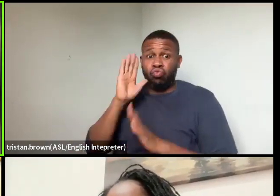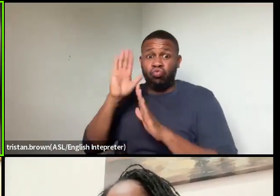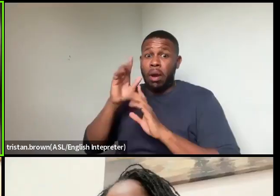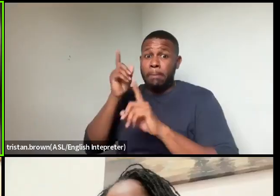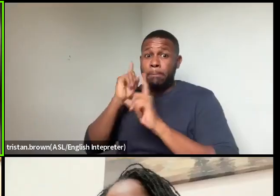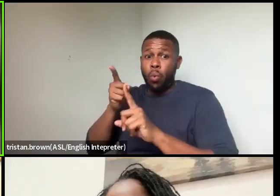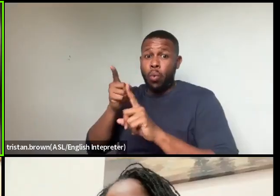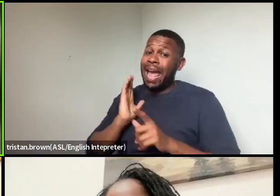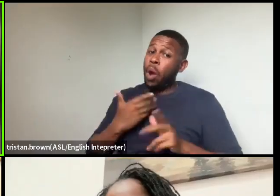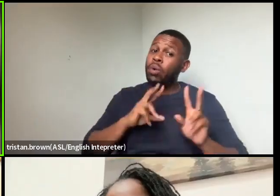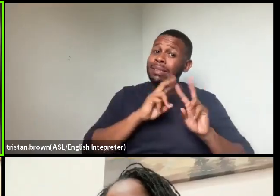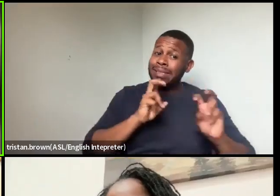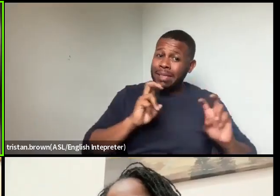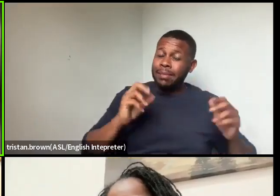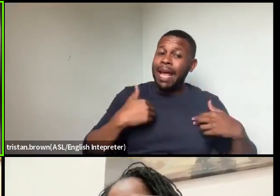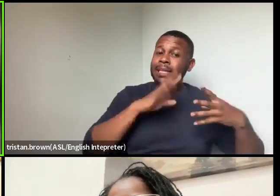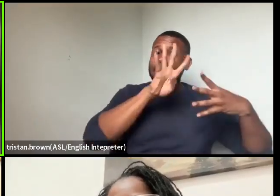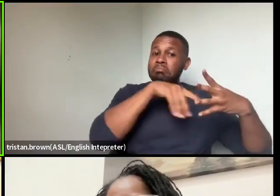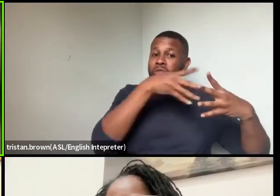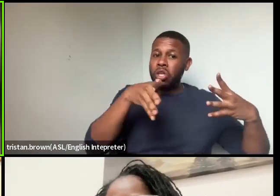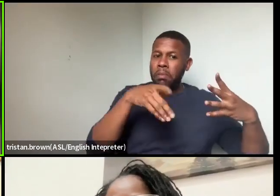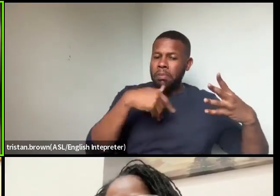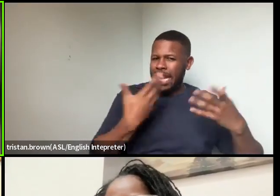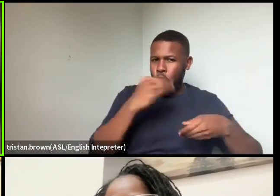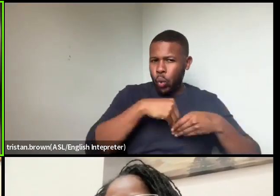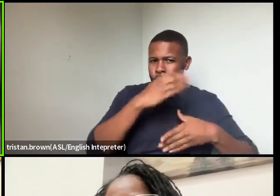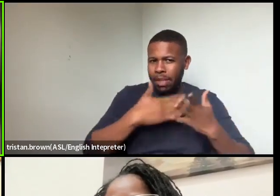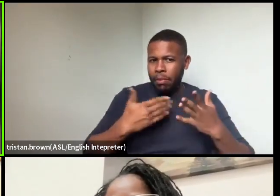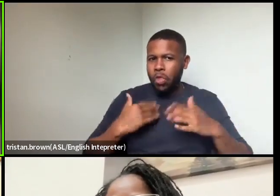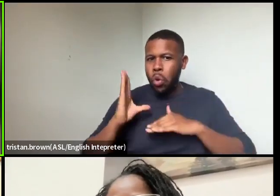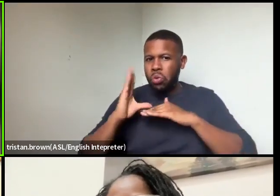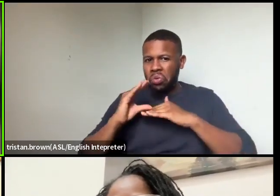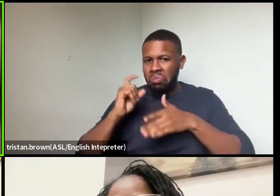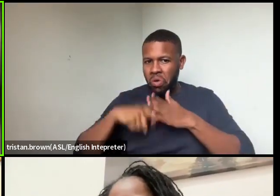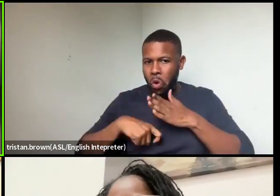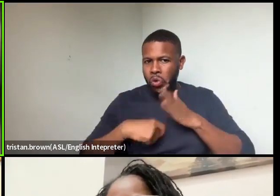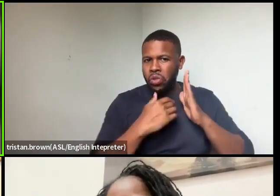To try to keep you when you want to leave. And keep the program